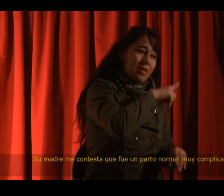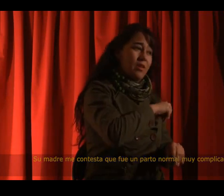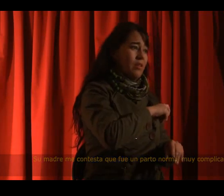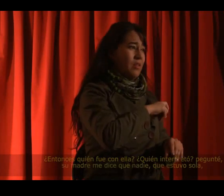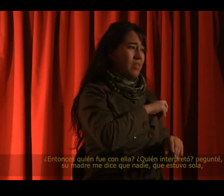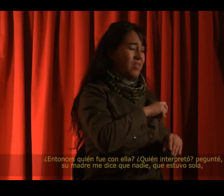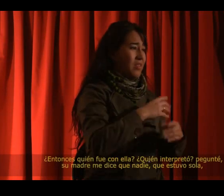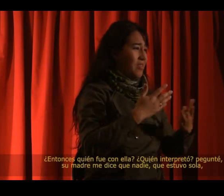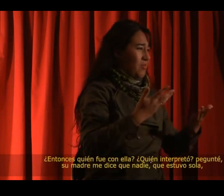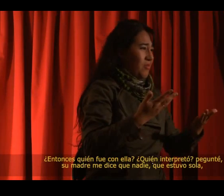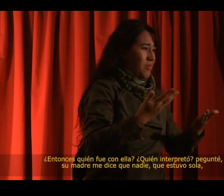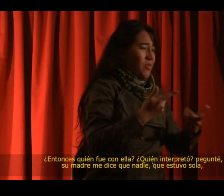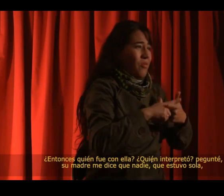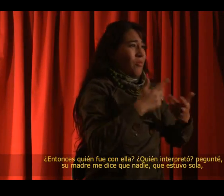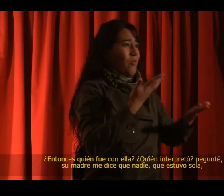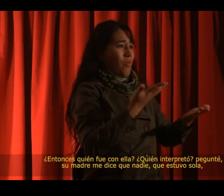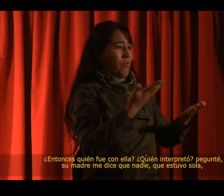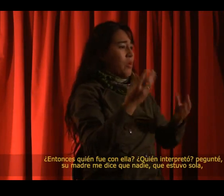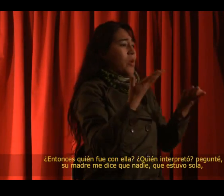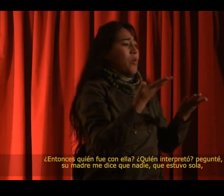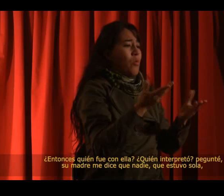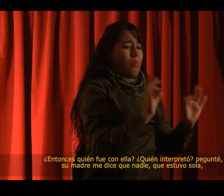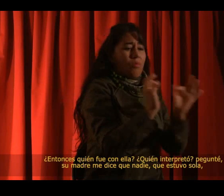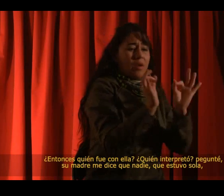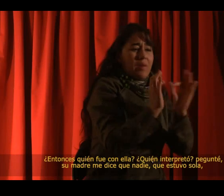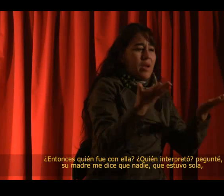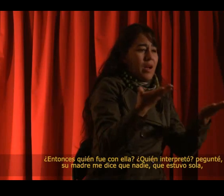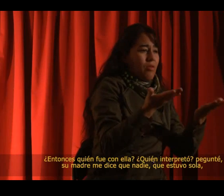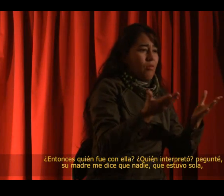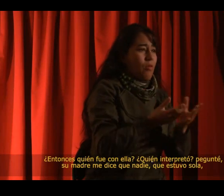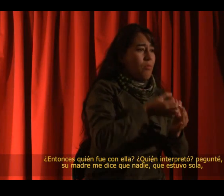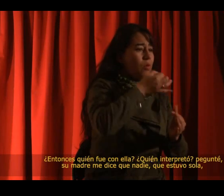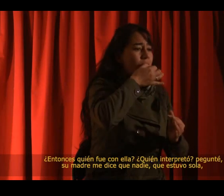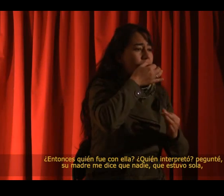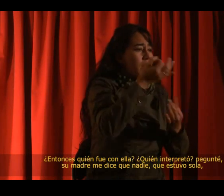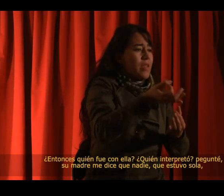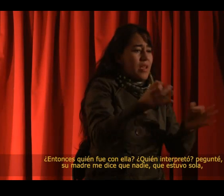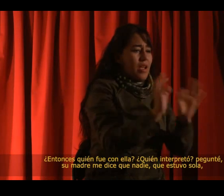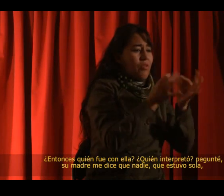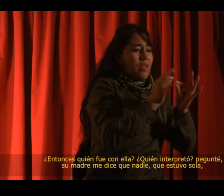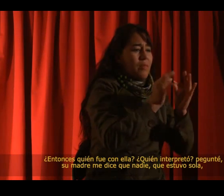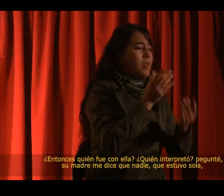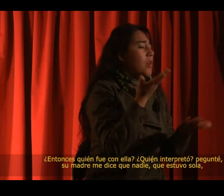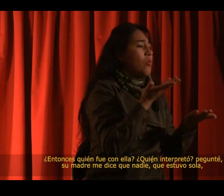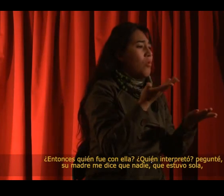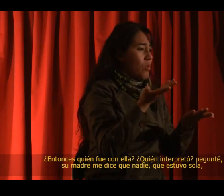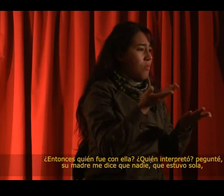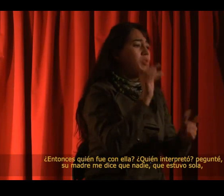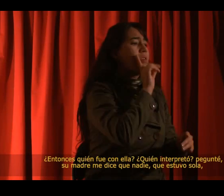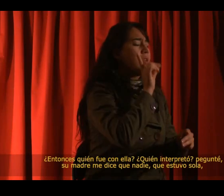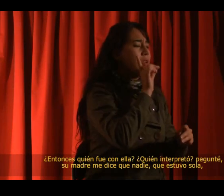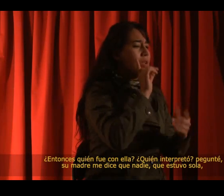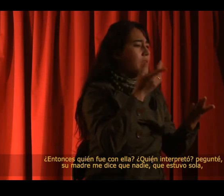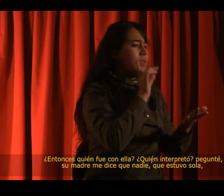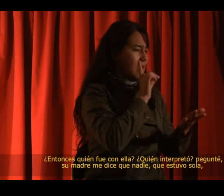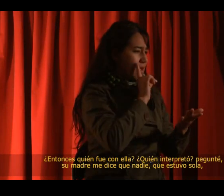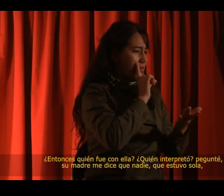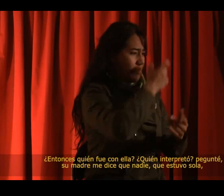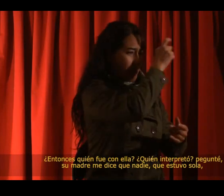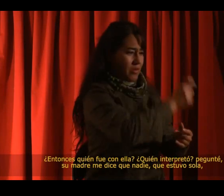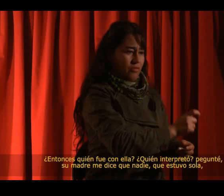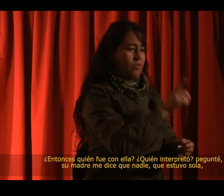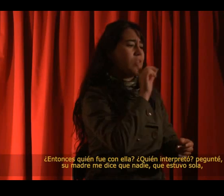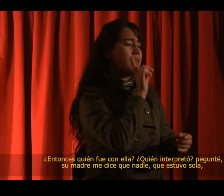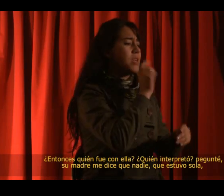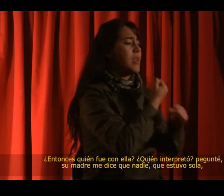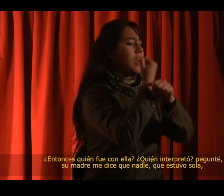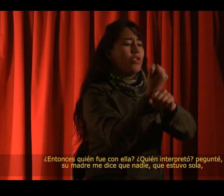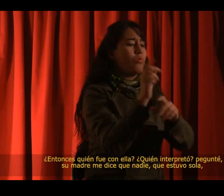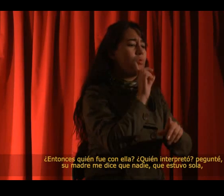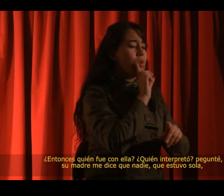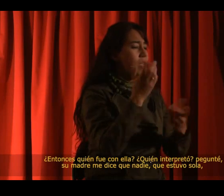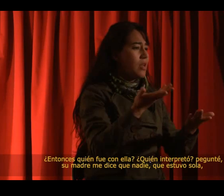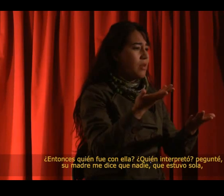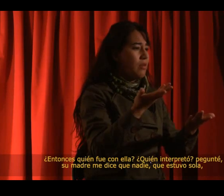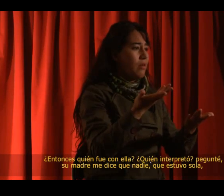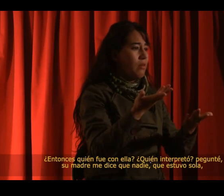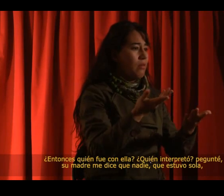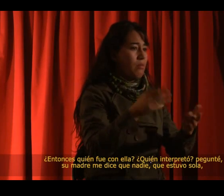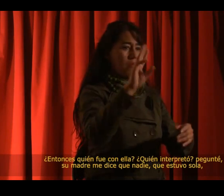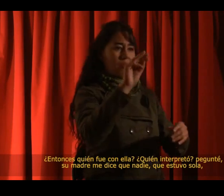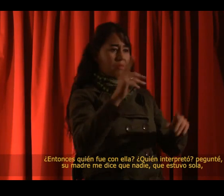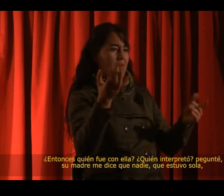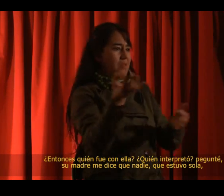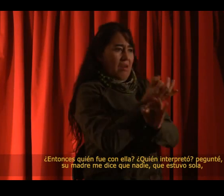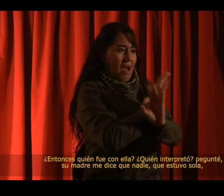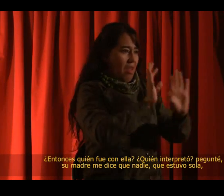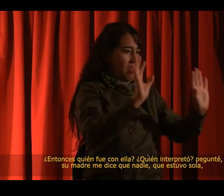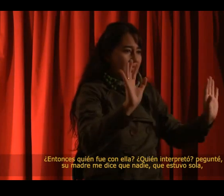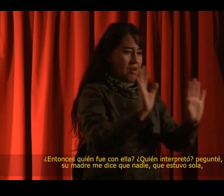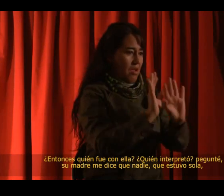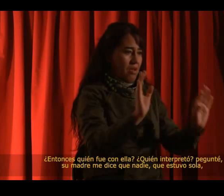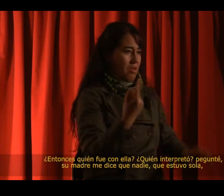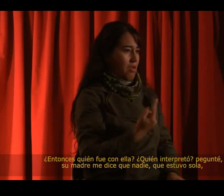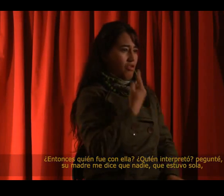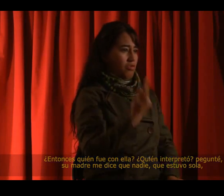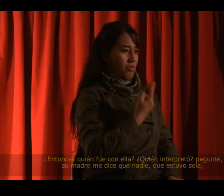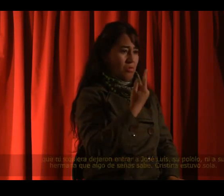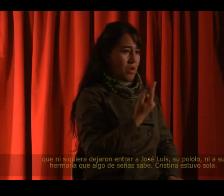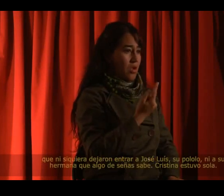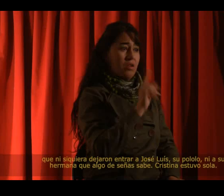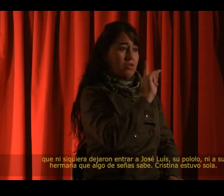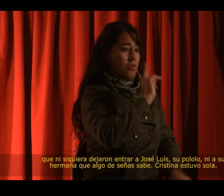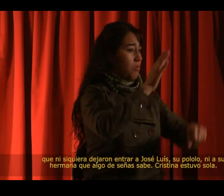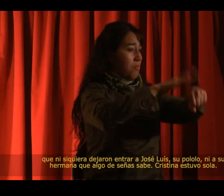I asked who had been with her. Who had interpreted? Her mother told me that there had been no one,